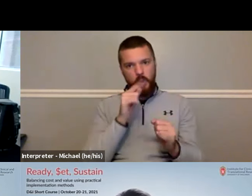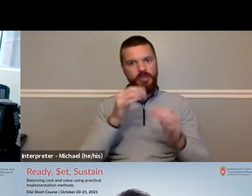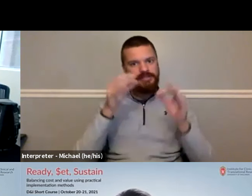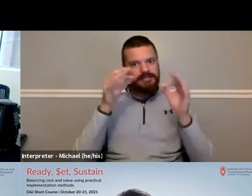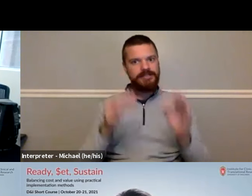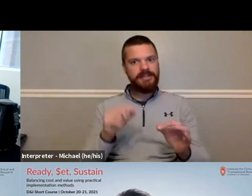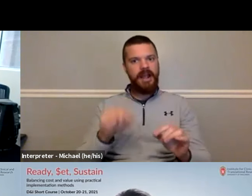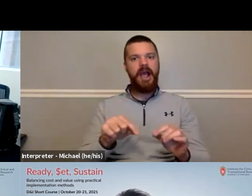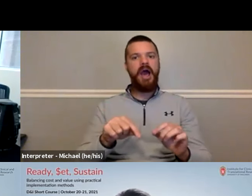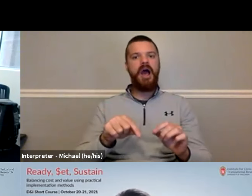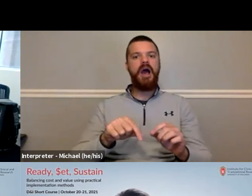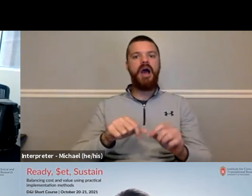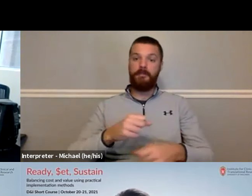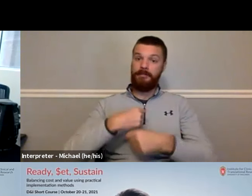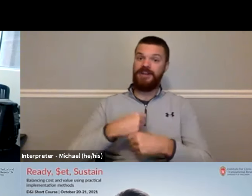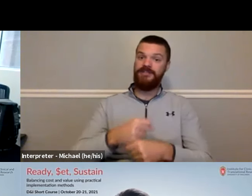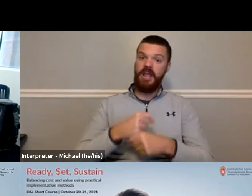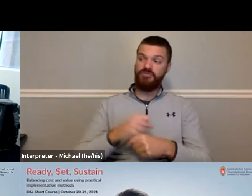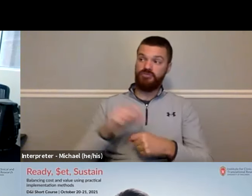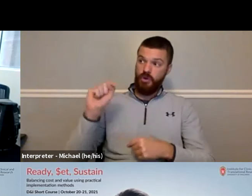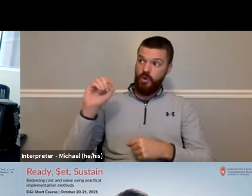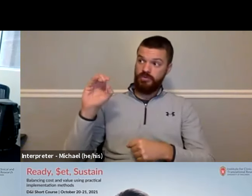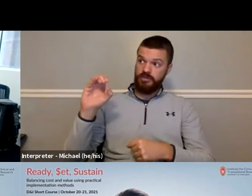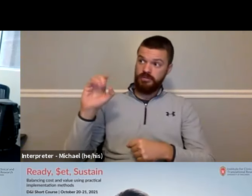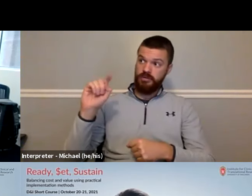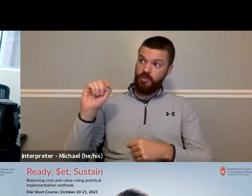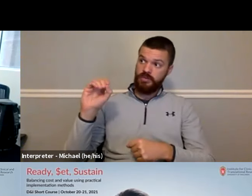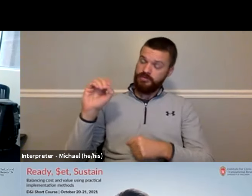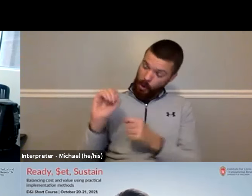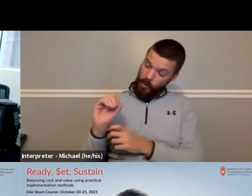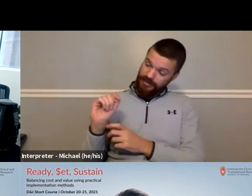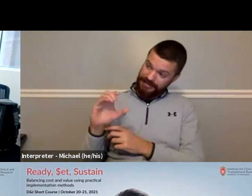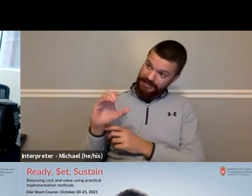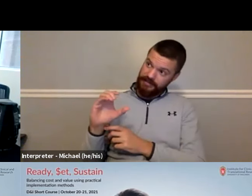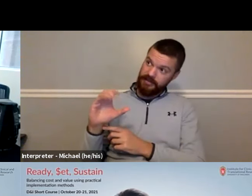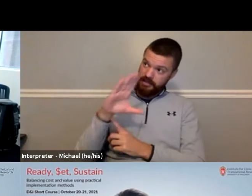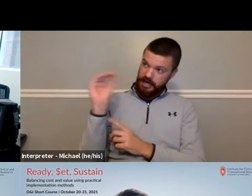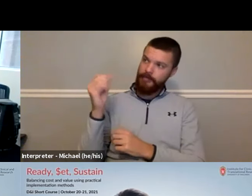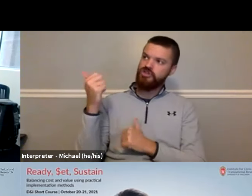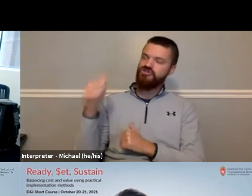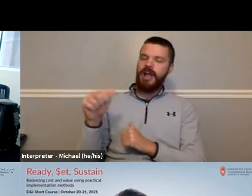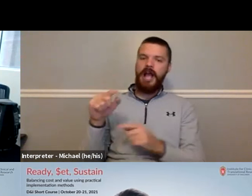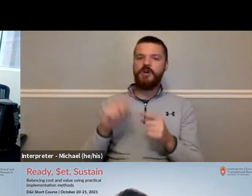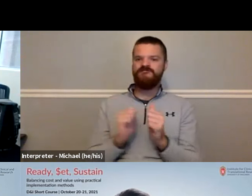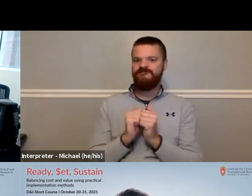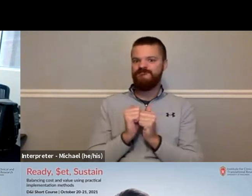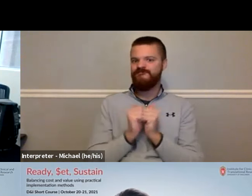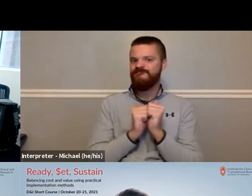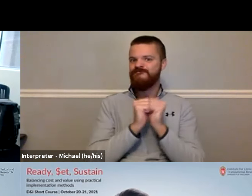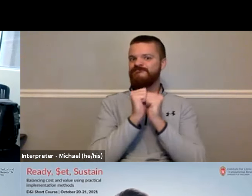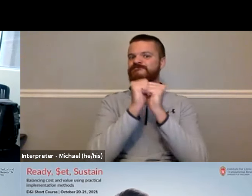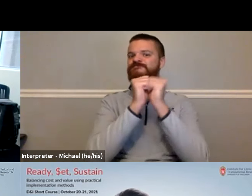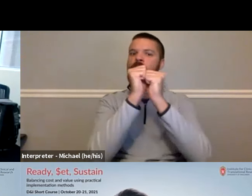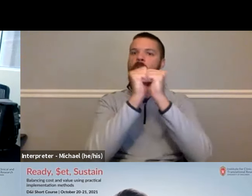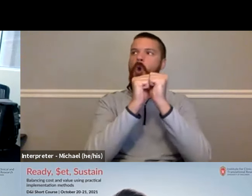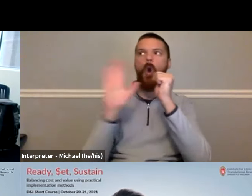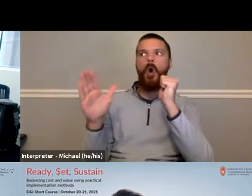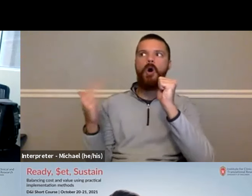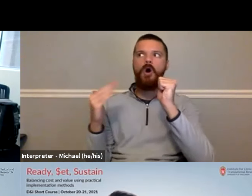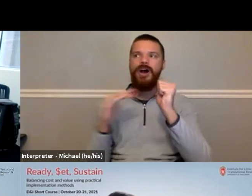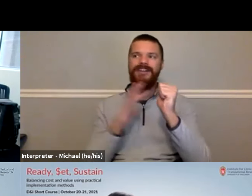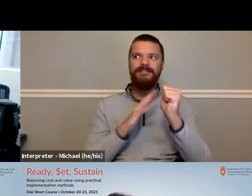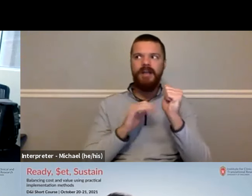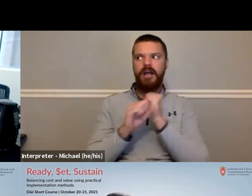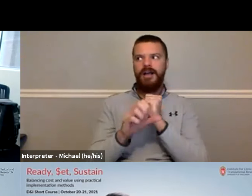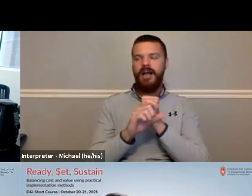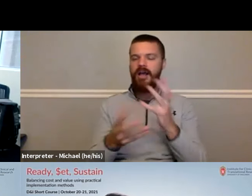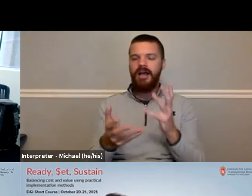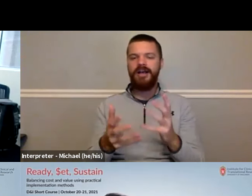Michelle Chui: Manufacturers of OTC products and trying to jockey for position on OTC aisles to do this, and so it doesn't take into consideration.